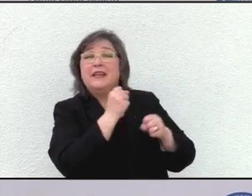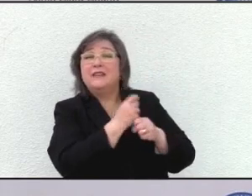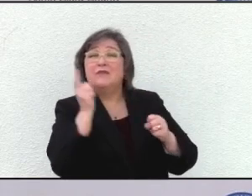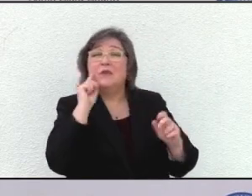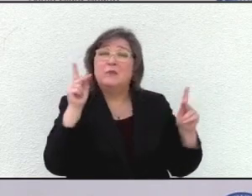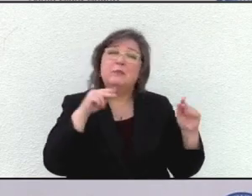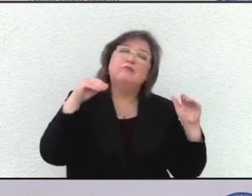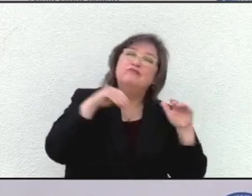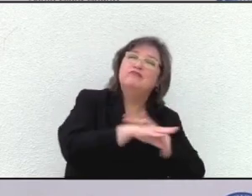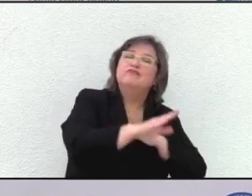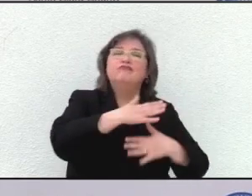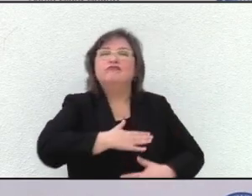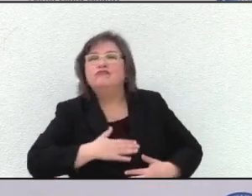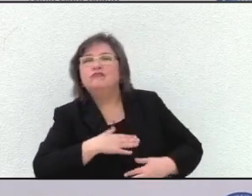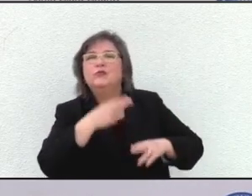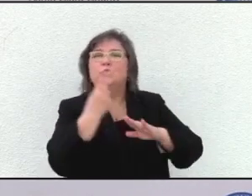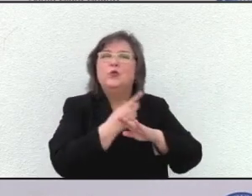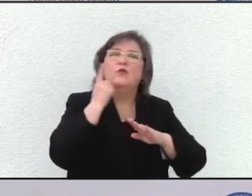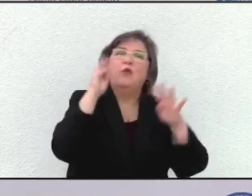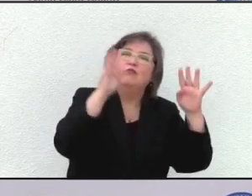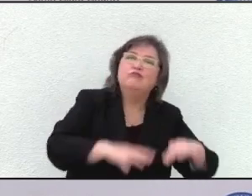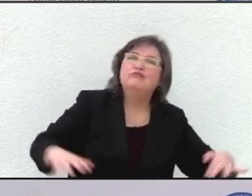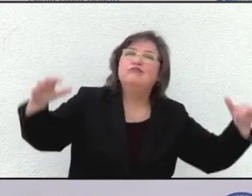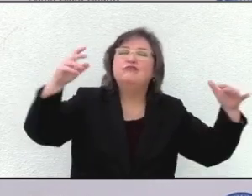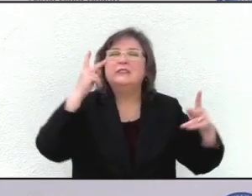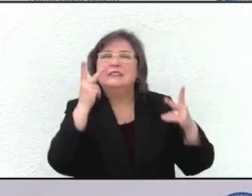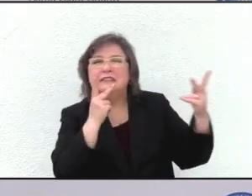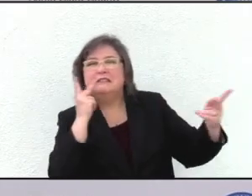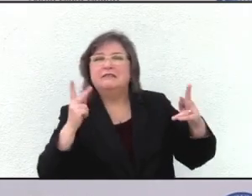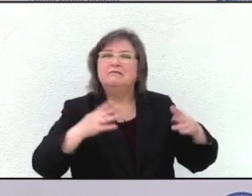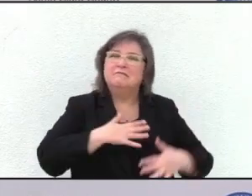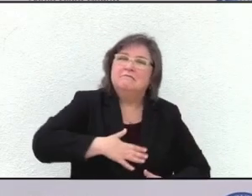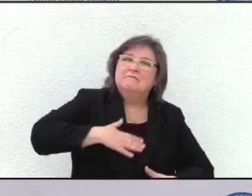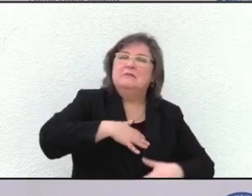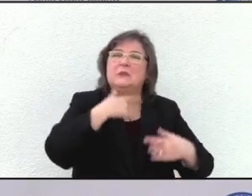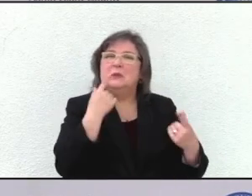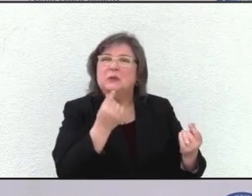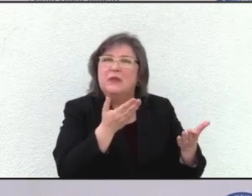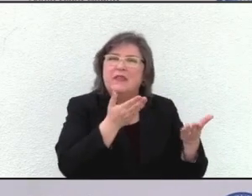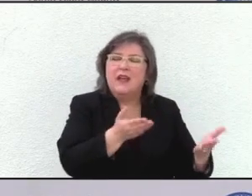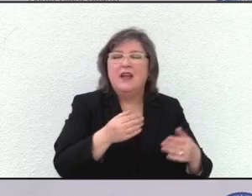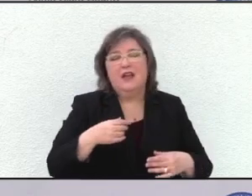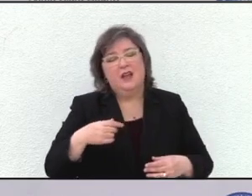know, we'll see how, of course, the pandemic continues to evolve. Right now we're focused